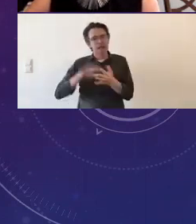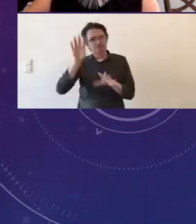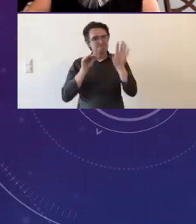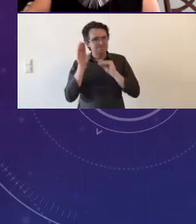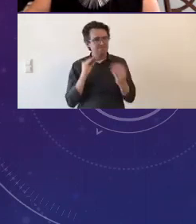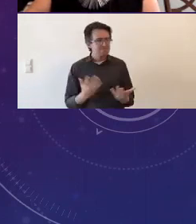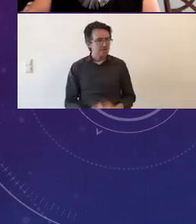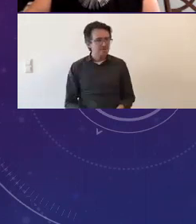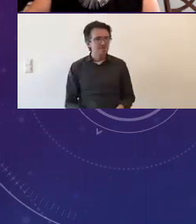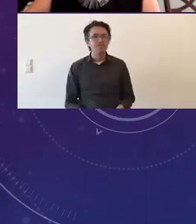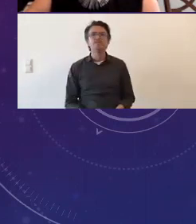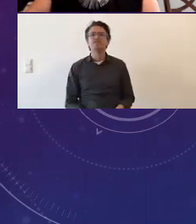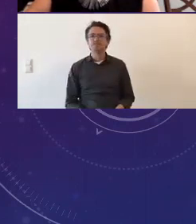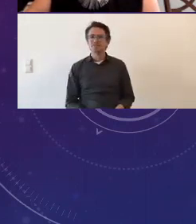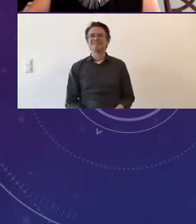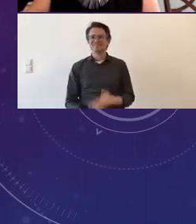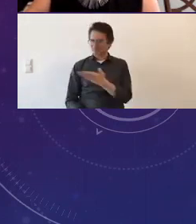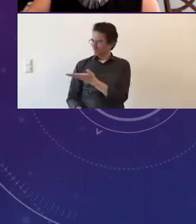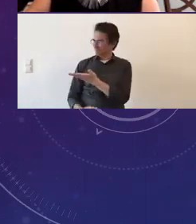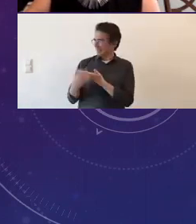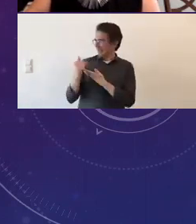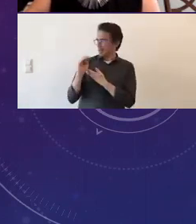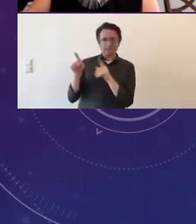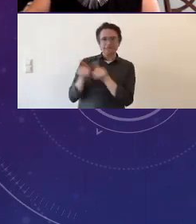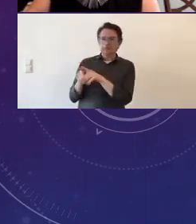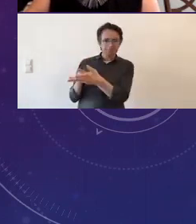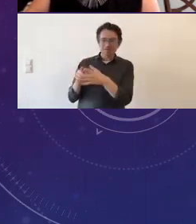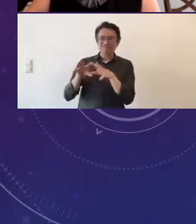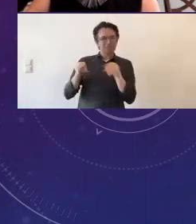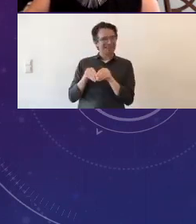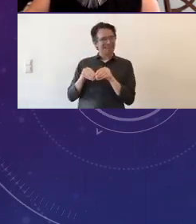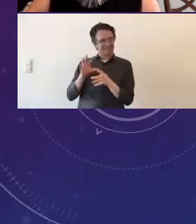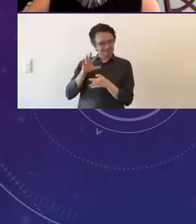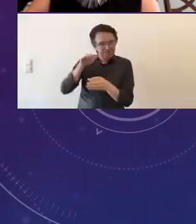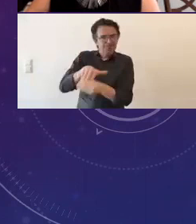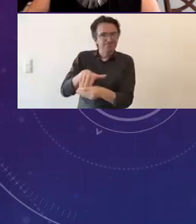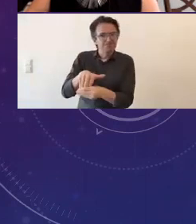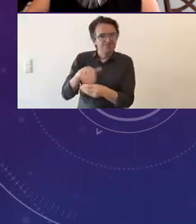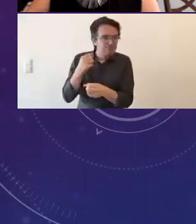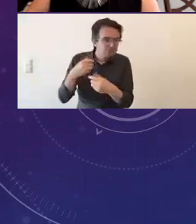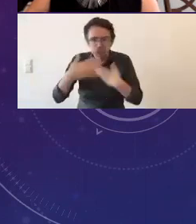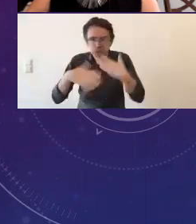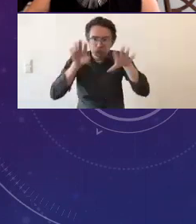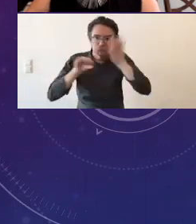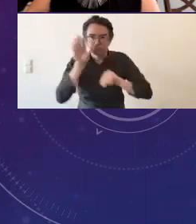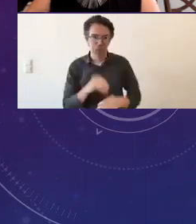diverse one is true because it depends on so many different factors of every